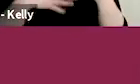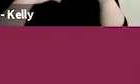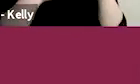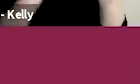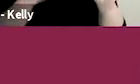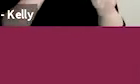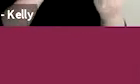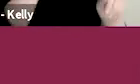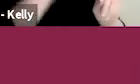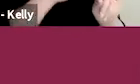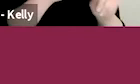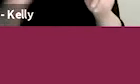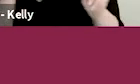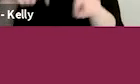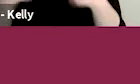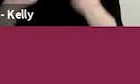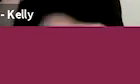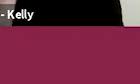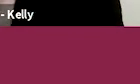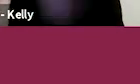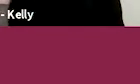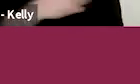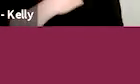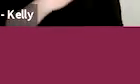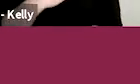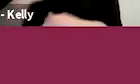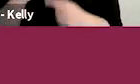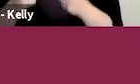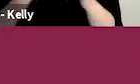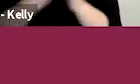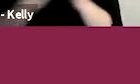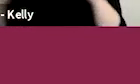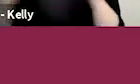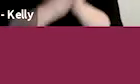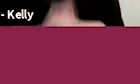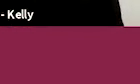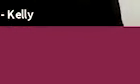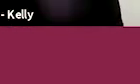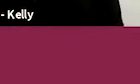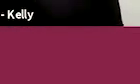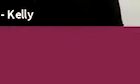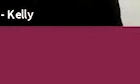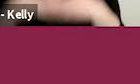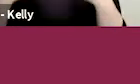to provide that for both sides of the coin. Therefore as an educator we need to think,